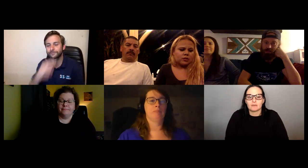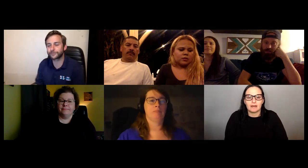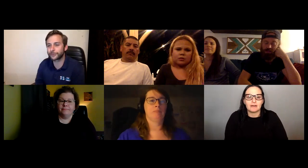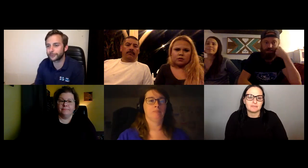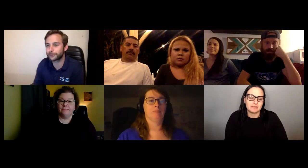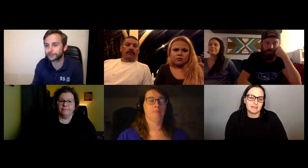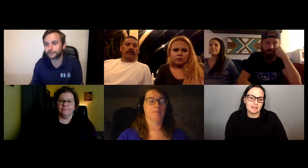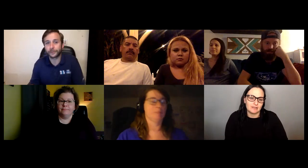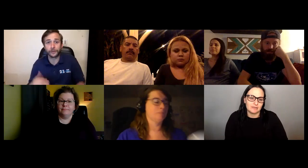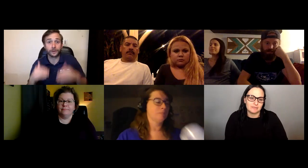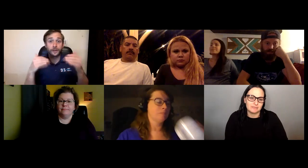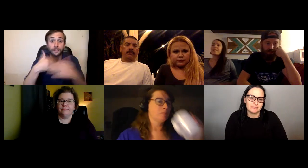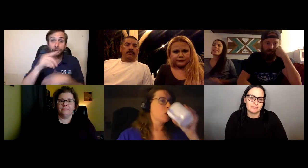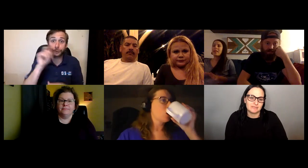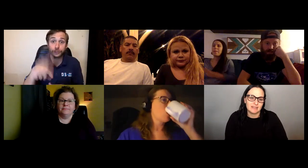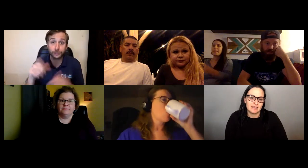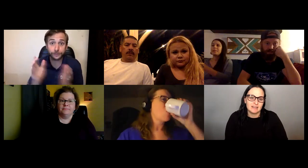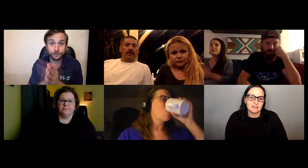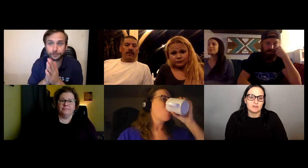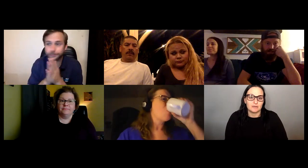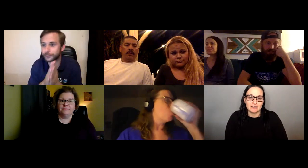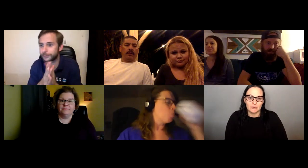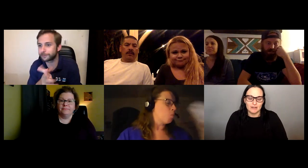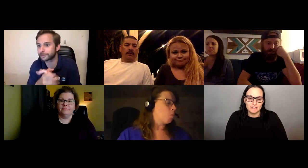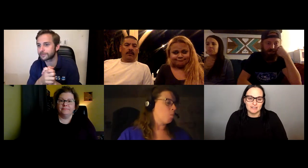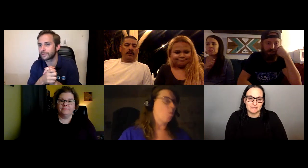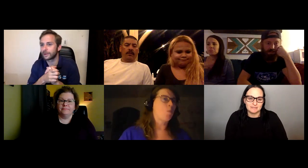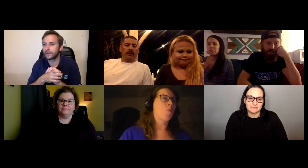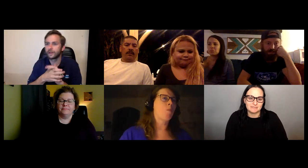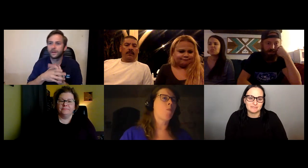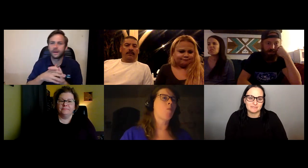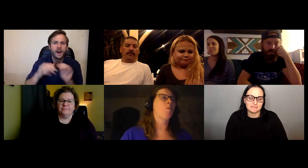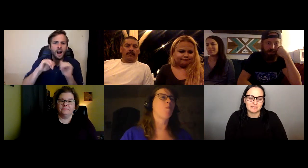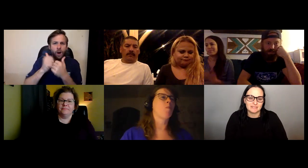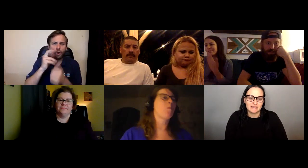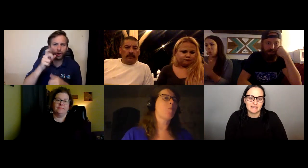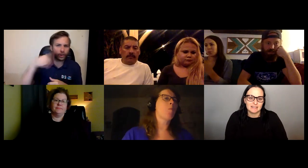oh thank you so next question